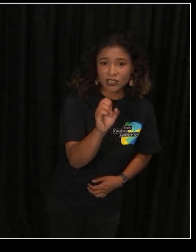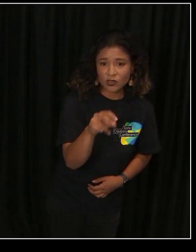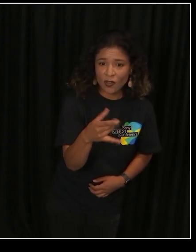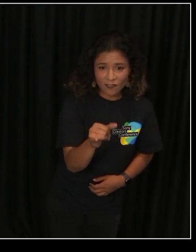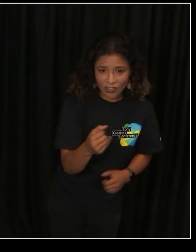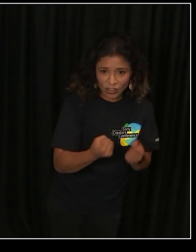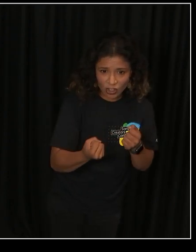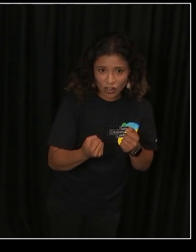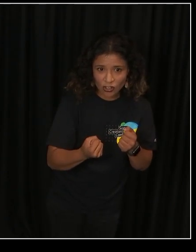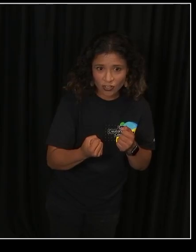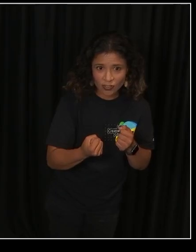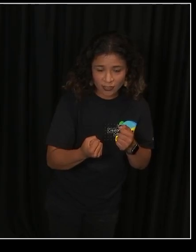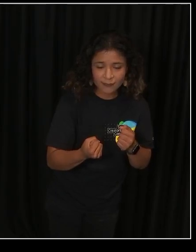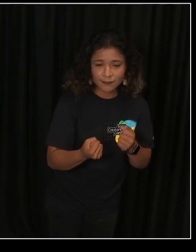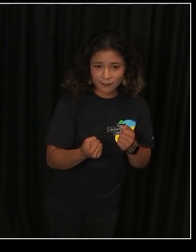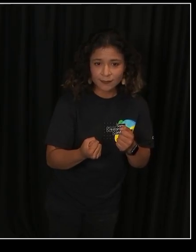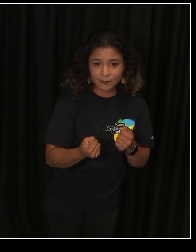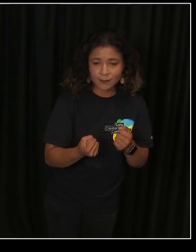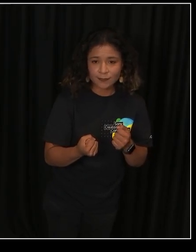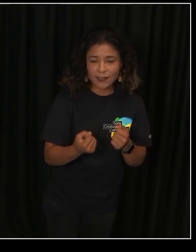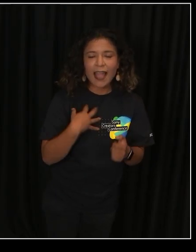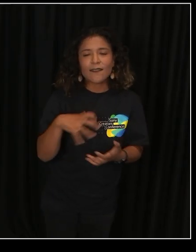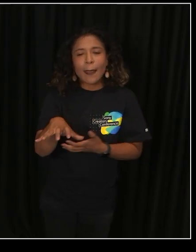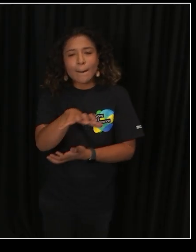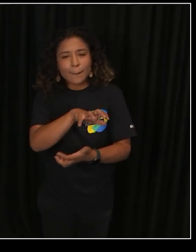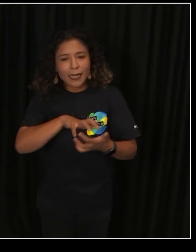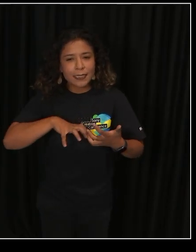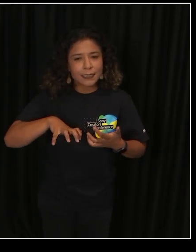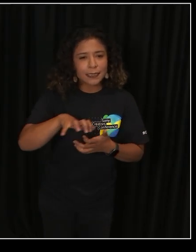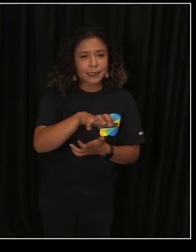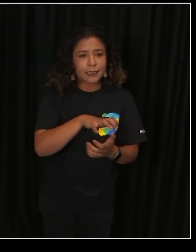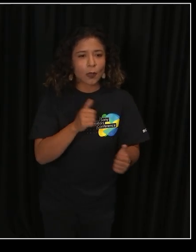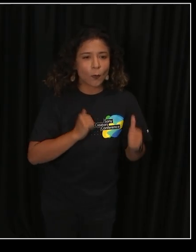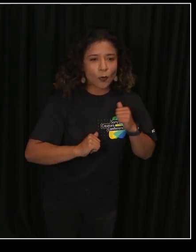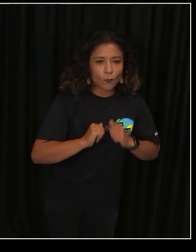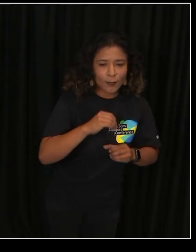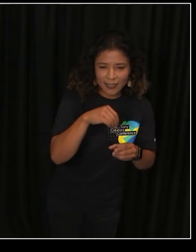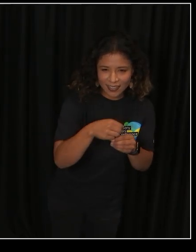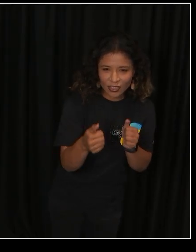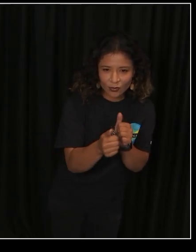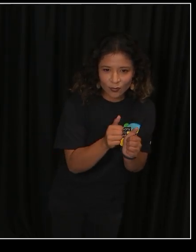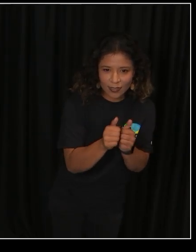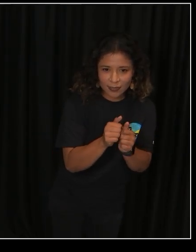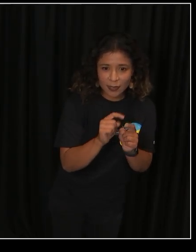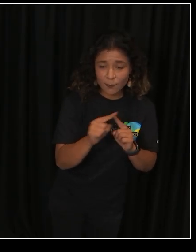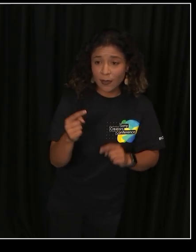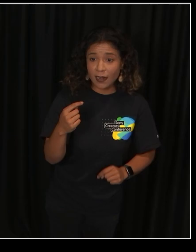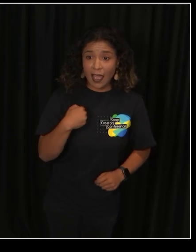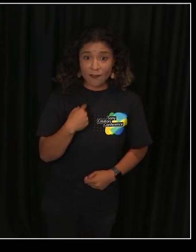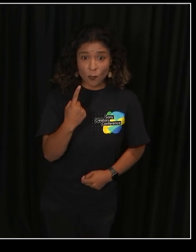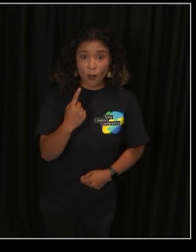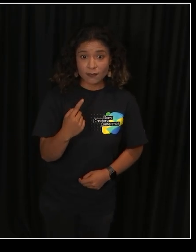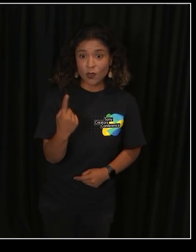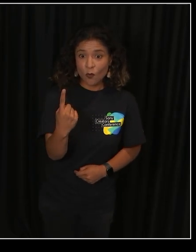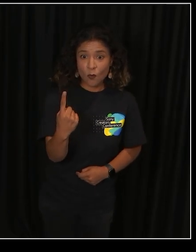each with a different car so that there's a mixture of performance in the race. But then there was a 1v1 configuration